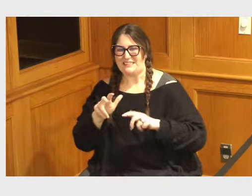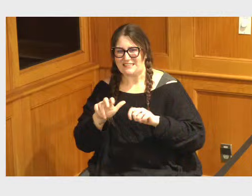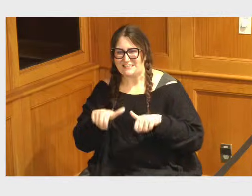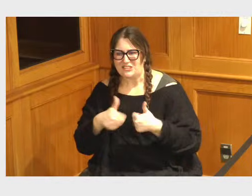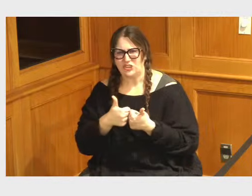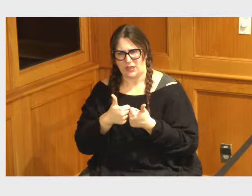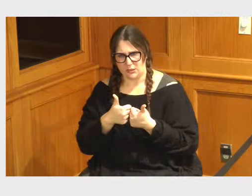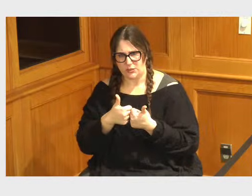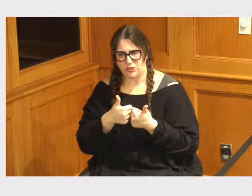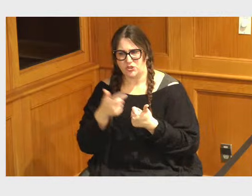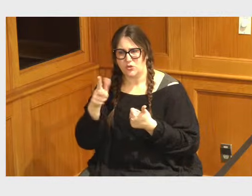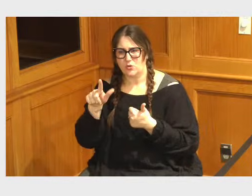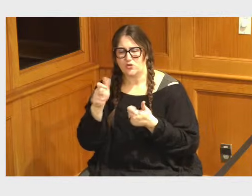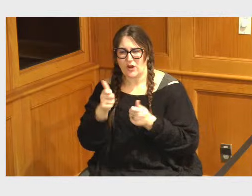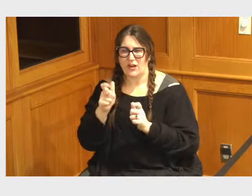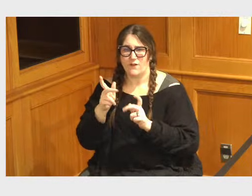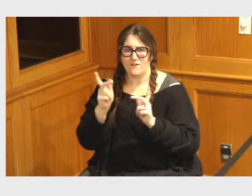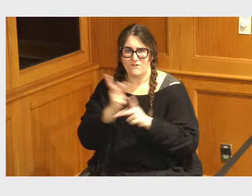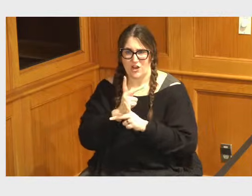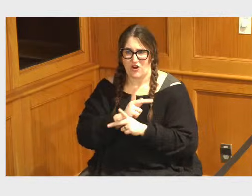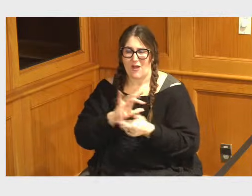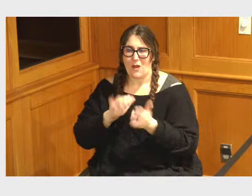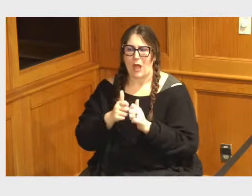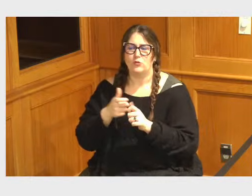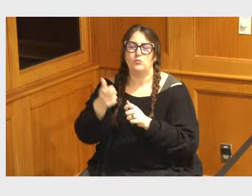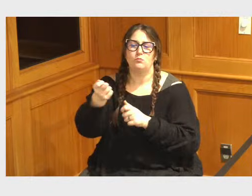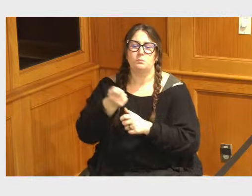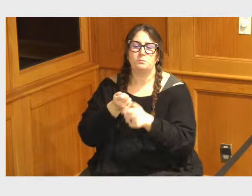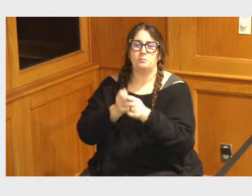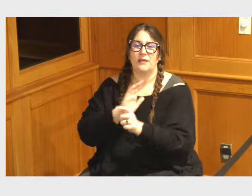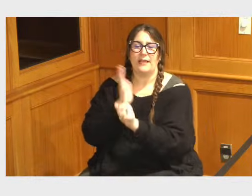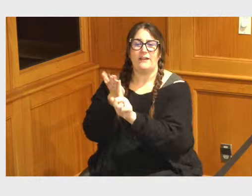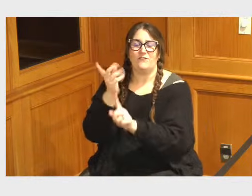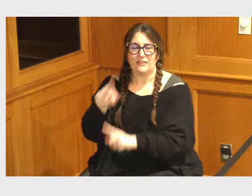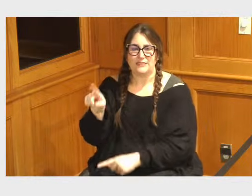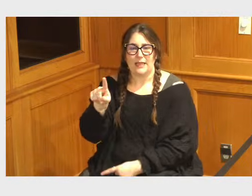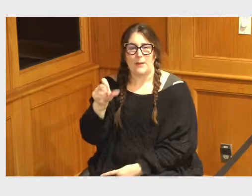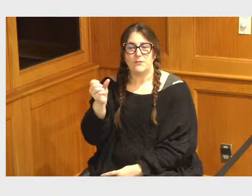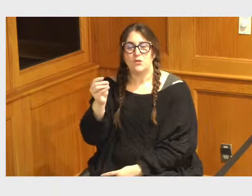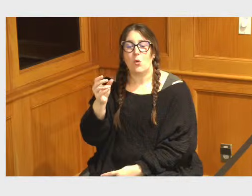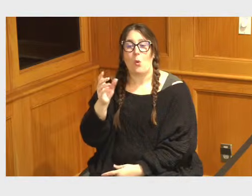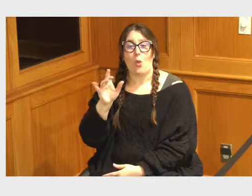group along to the outcome they want in a way that doesn't put them in a bad position because they've